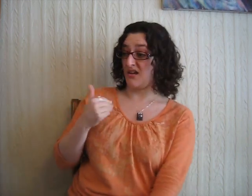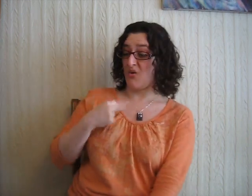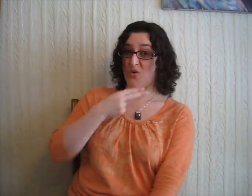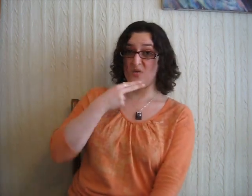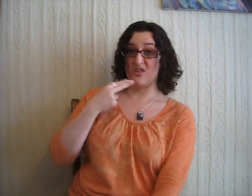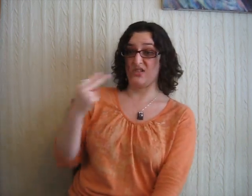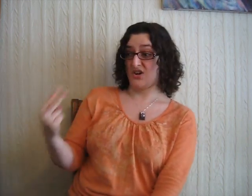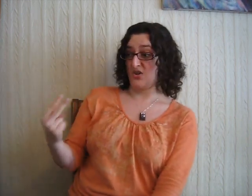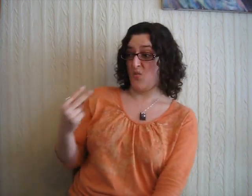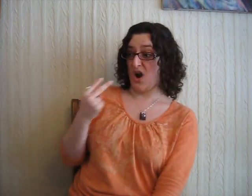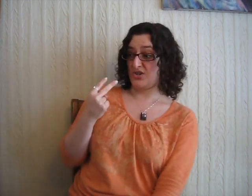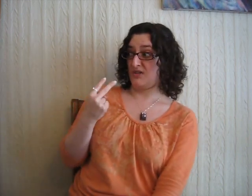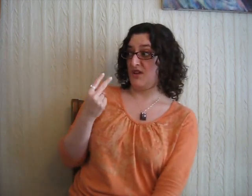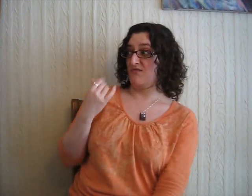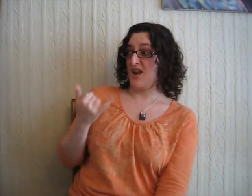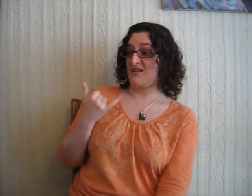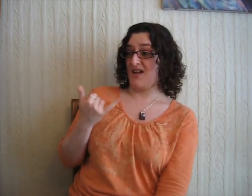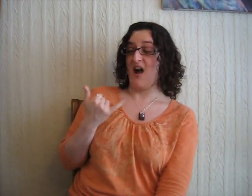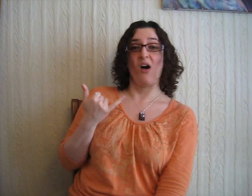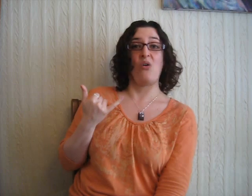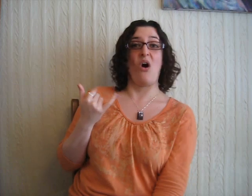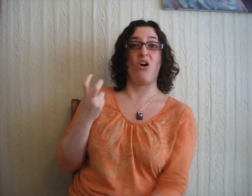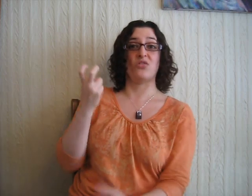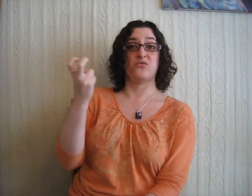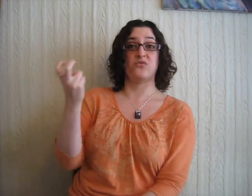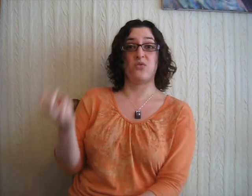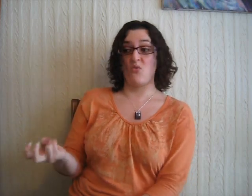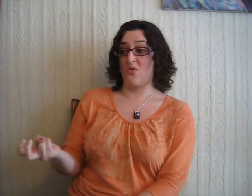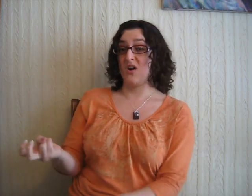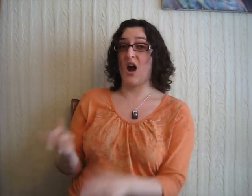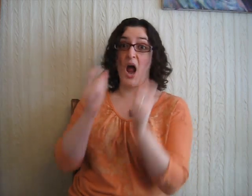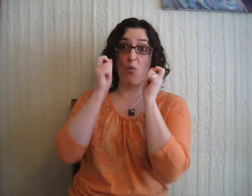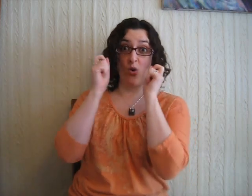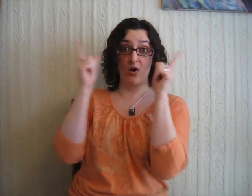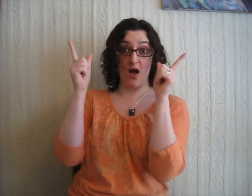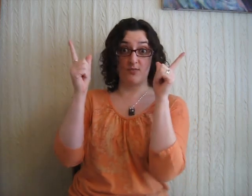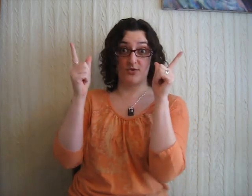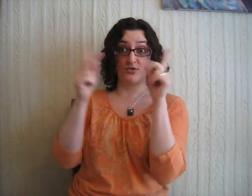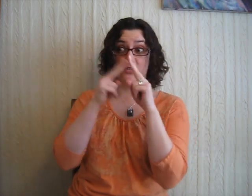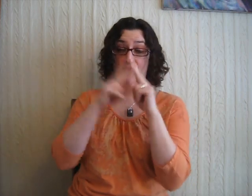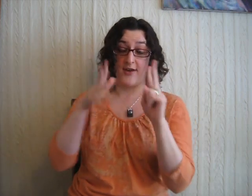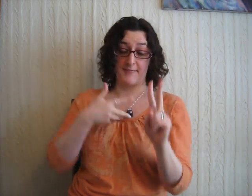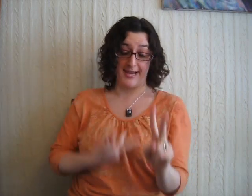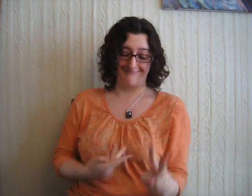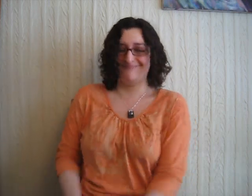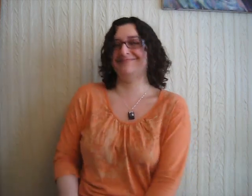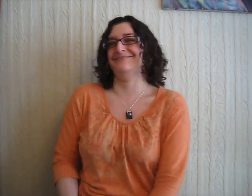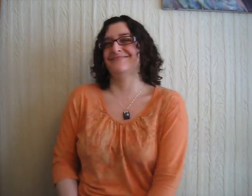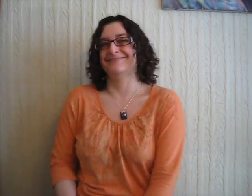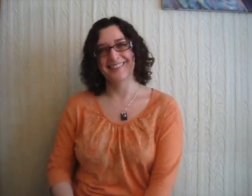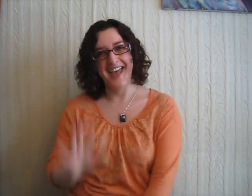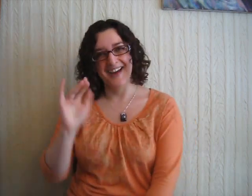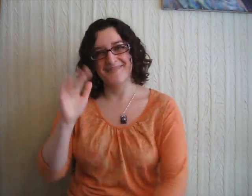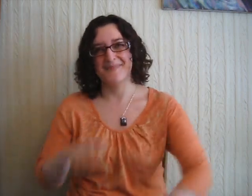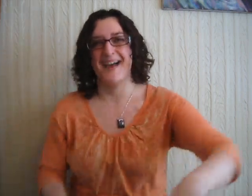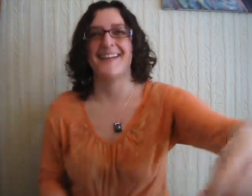Oreo's actually watching me right now on the floor I woke her up, so she's very upset Bye-bye